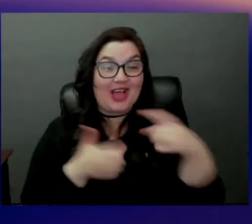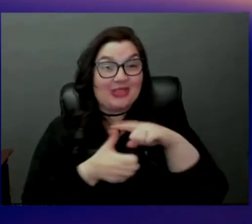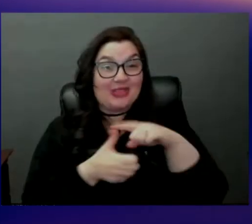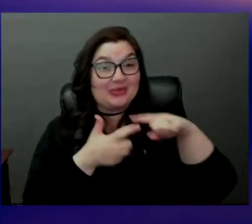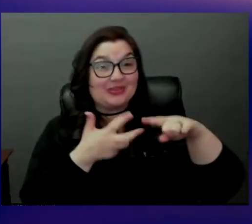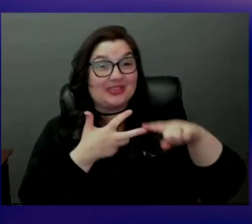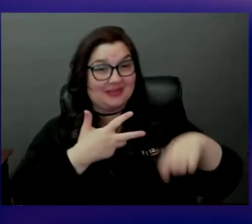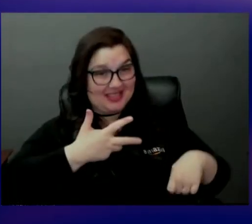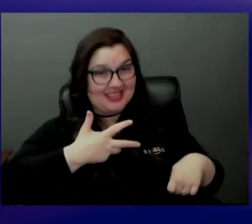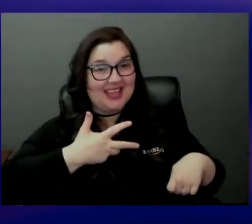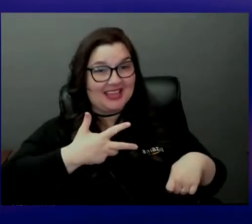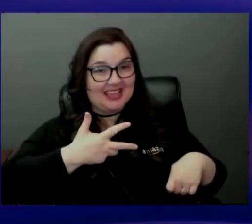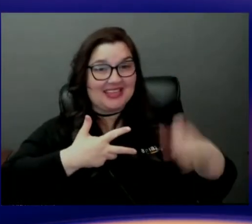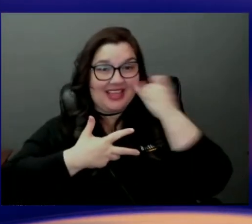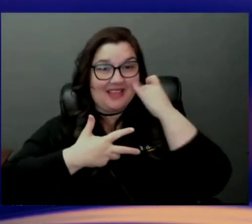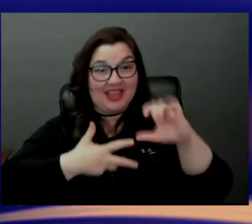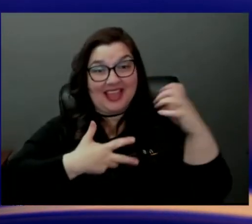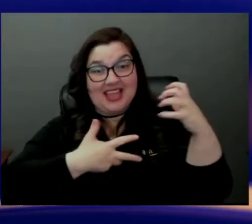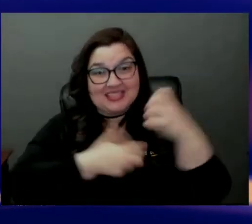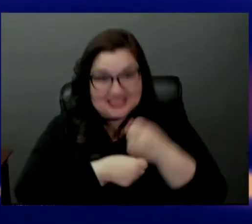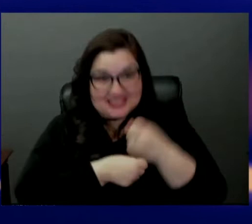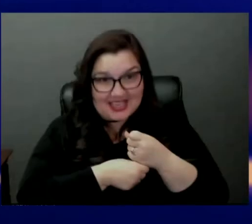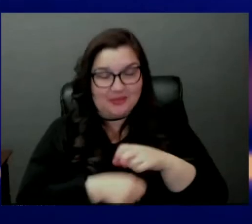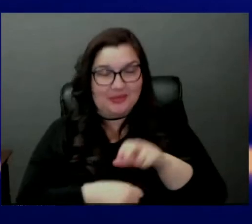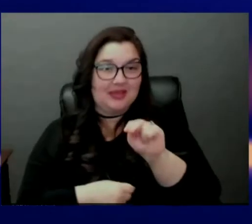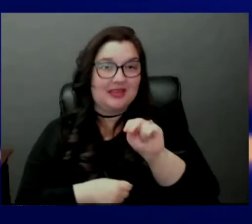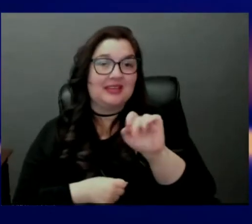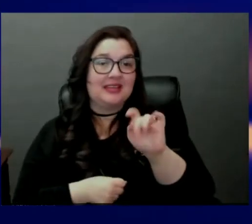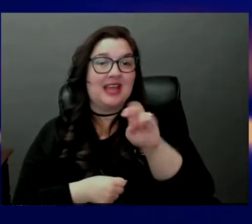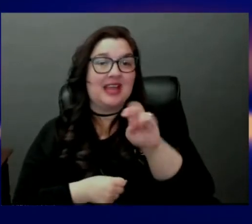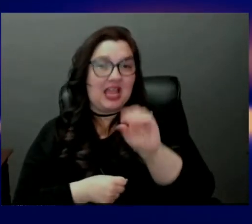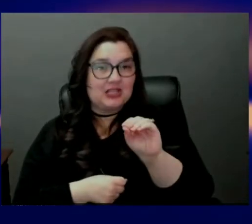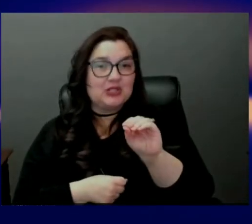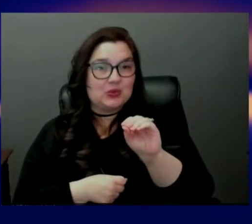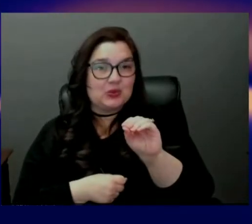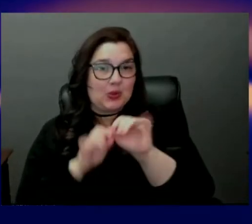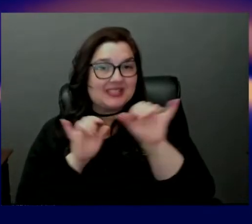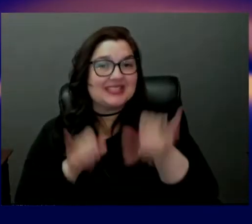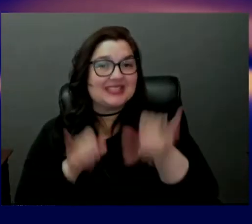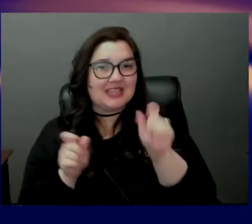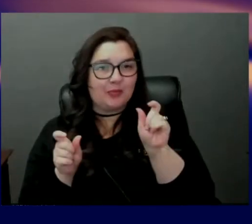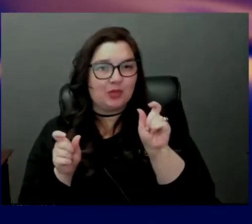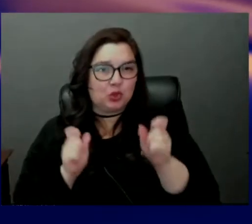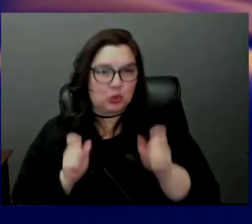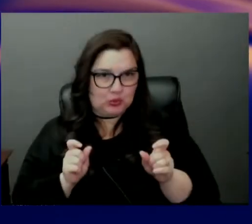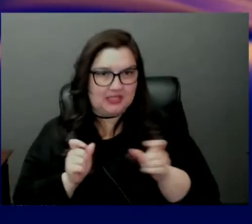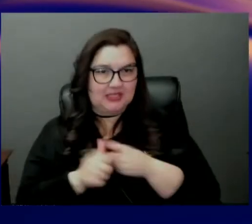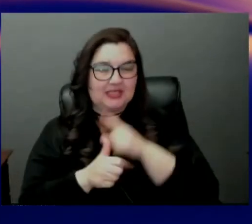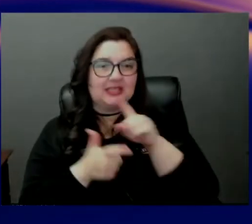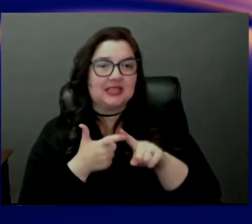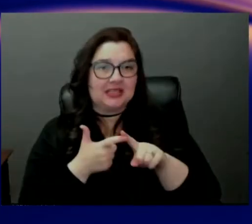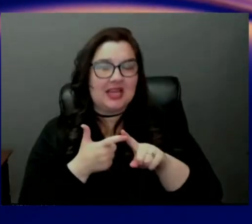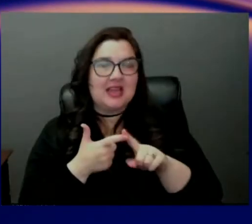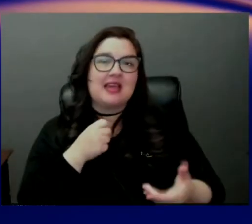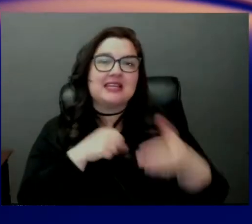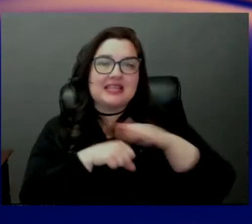if I could summarize is it's the Nutrisystem tuning that we're working on. And then it's finally enabling what used to be